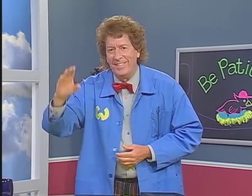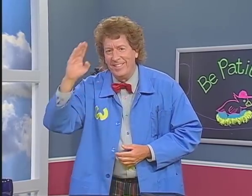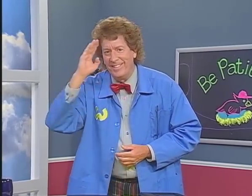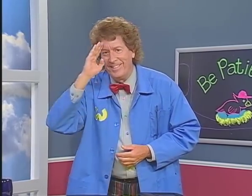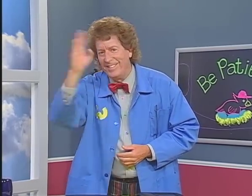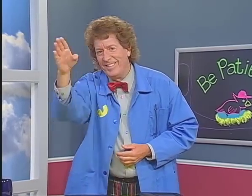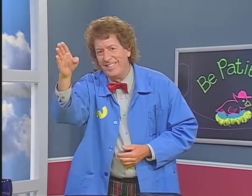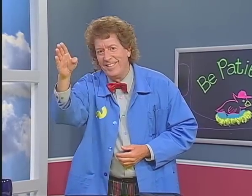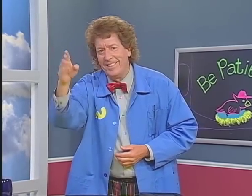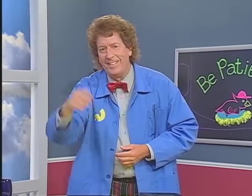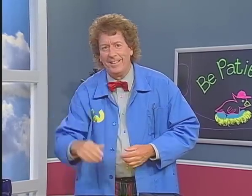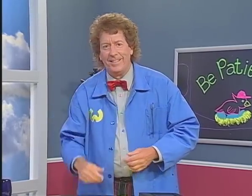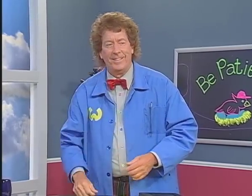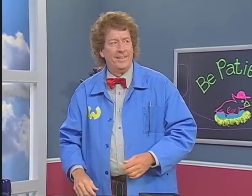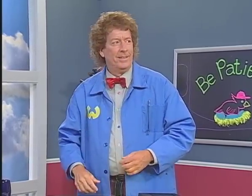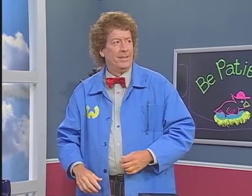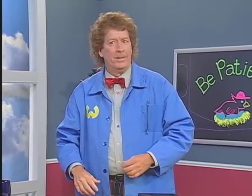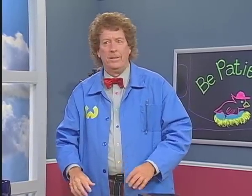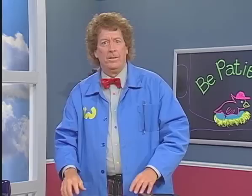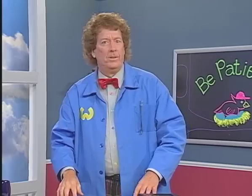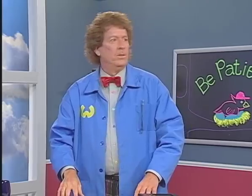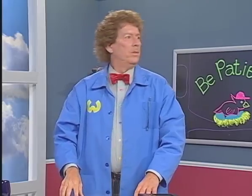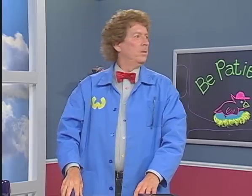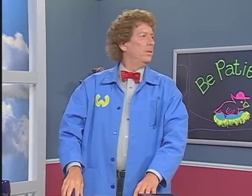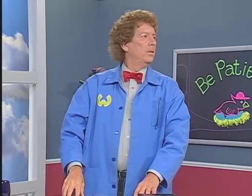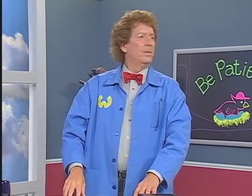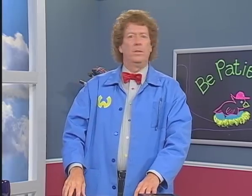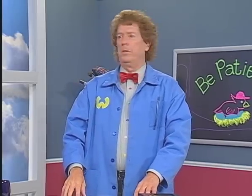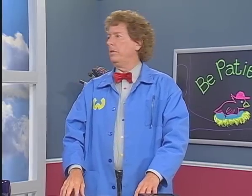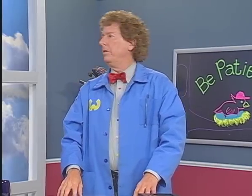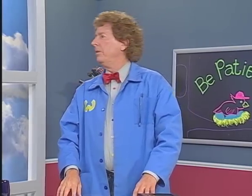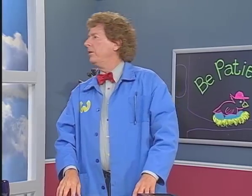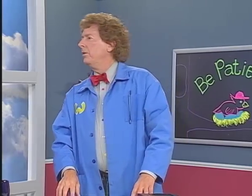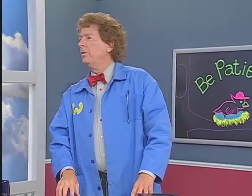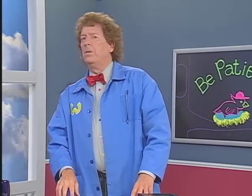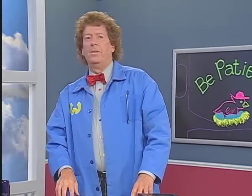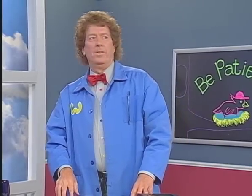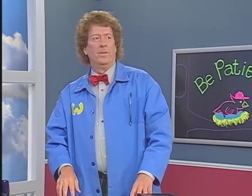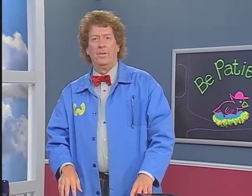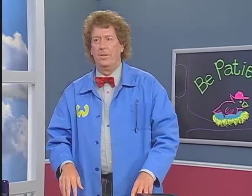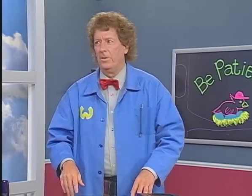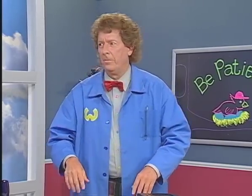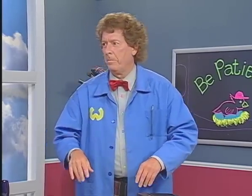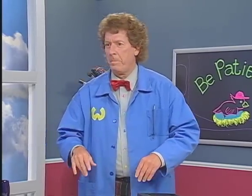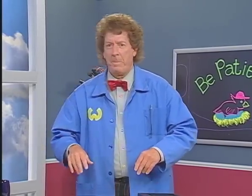BYE. LET'S SEE. IS ANYONE WATCHING?